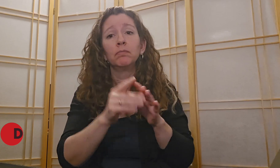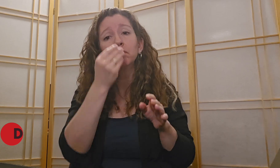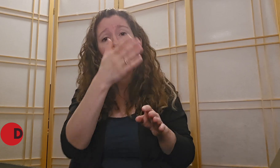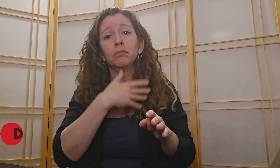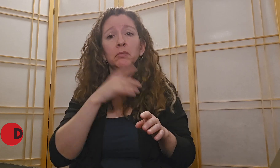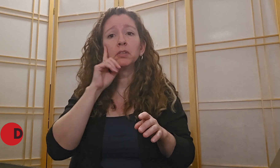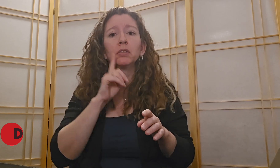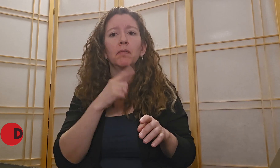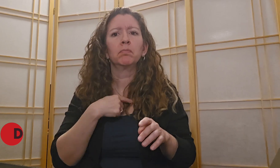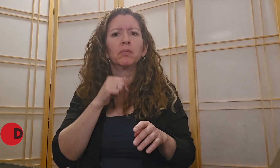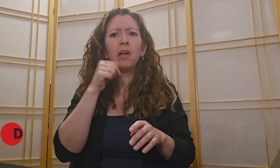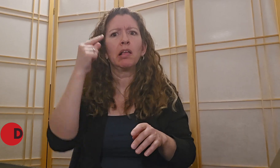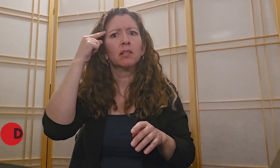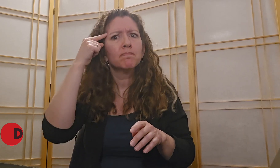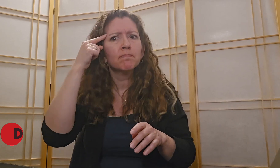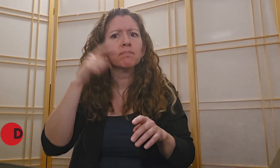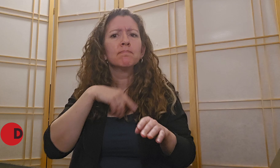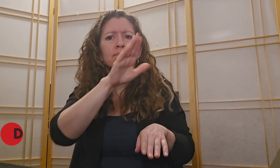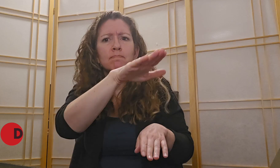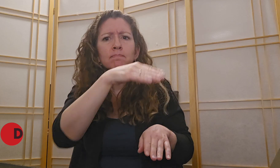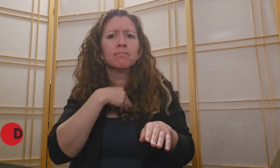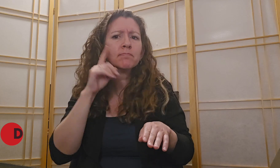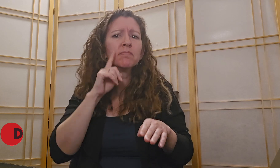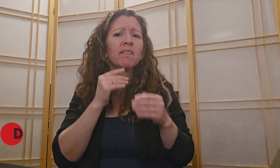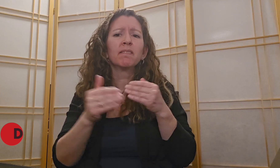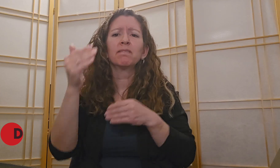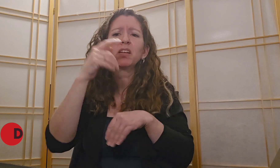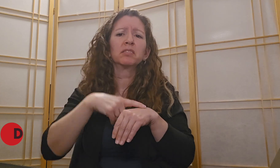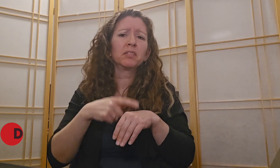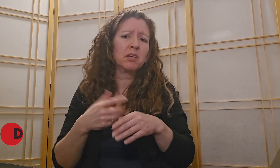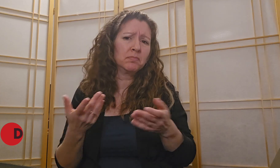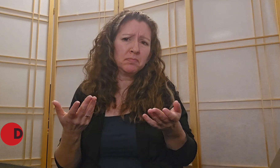I didn't think I needed to inform them ahead of time.